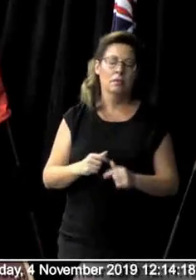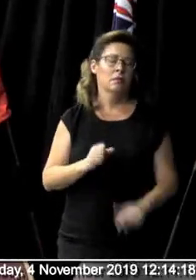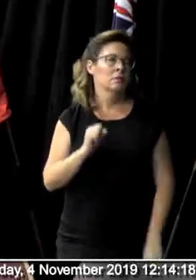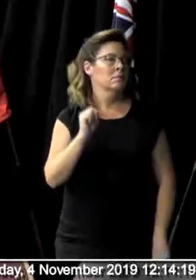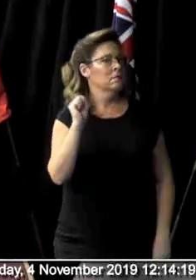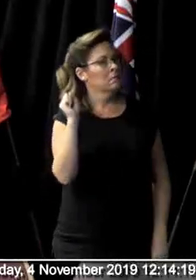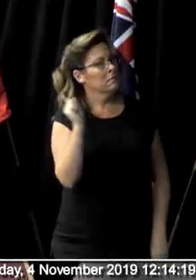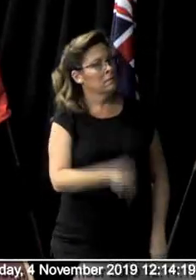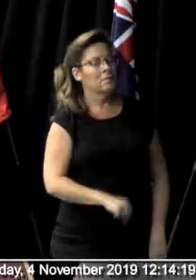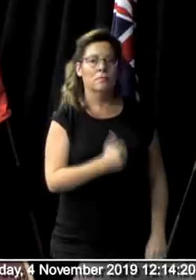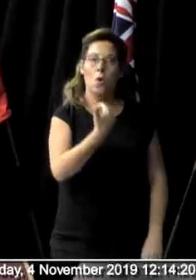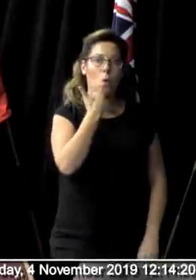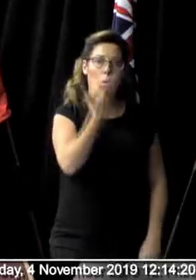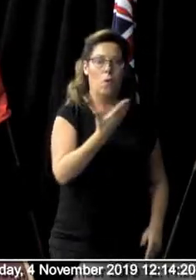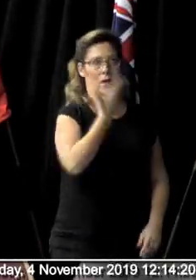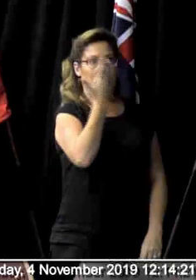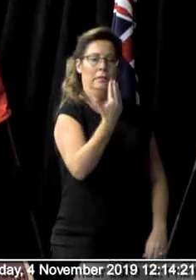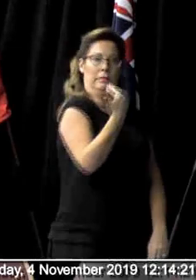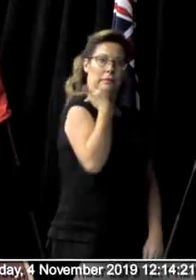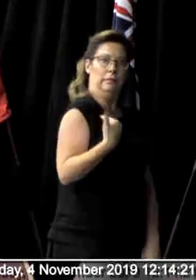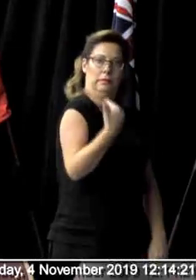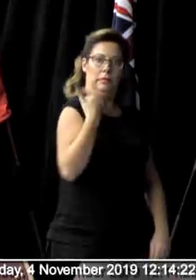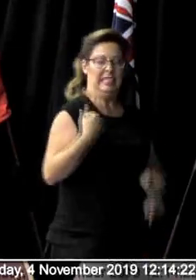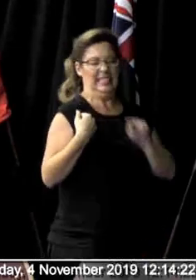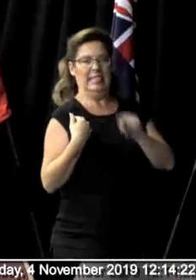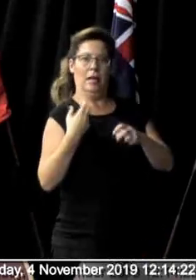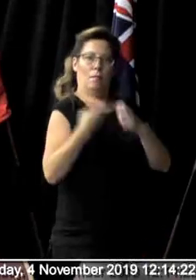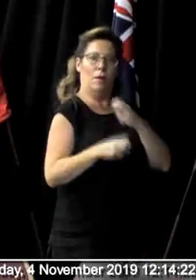resource or fix a problem at the school.